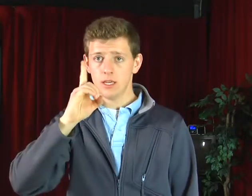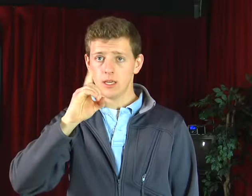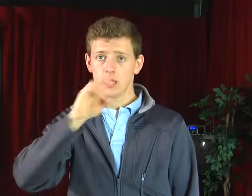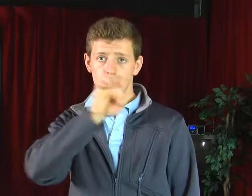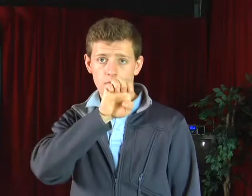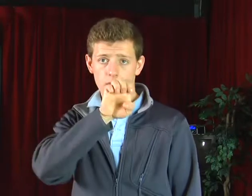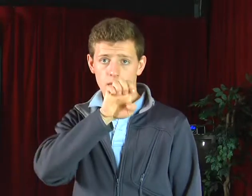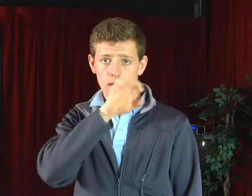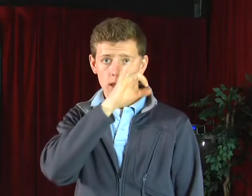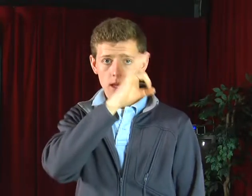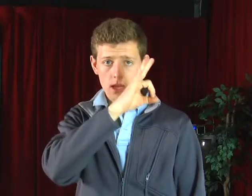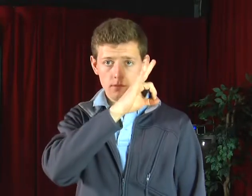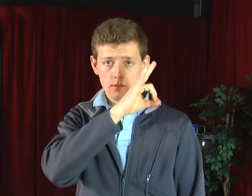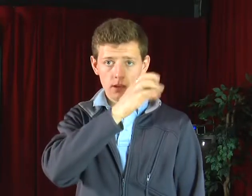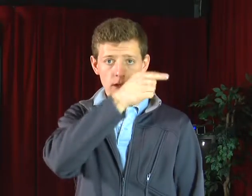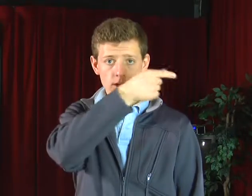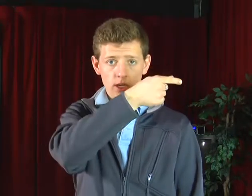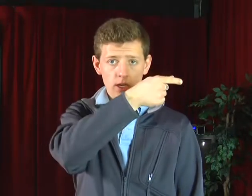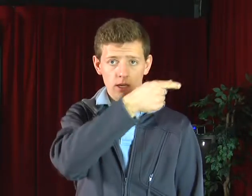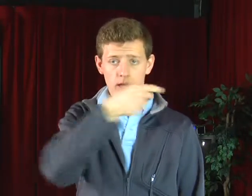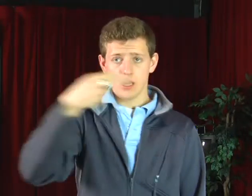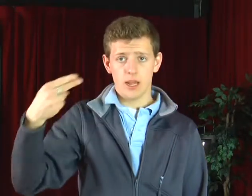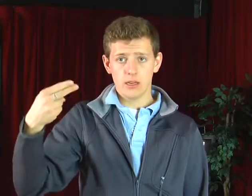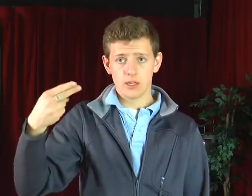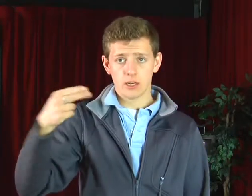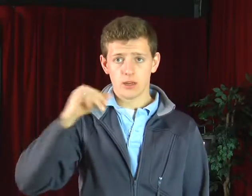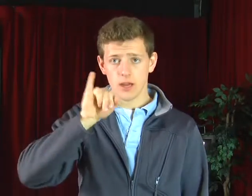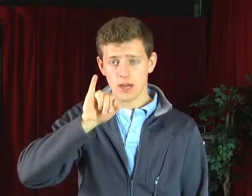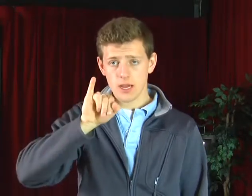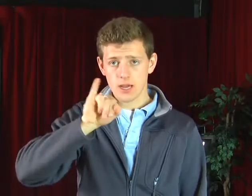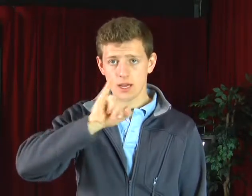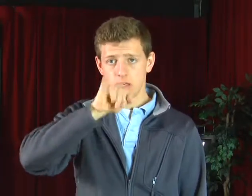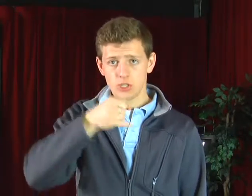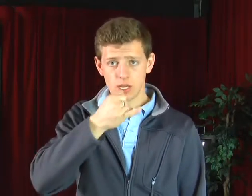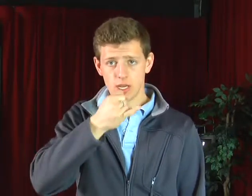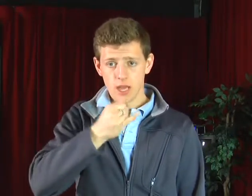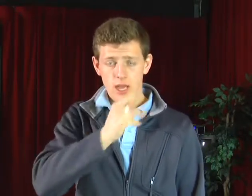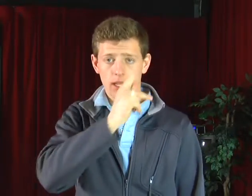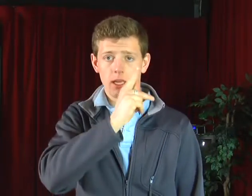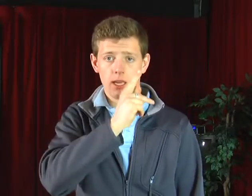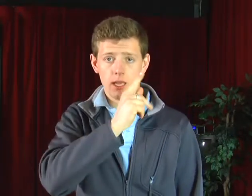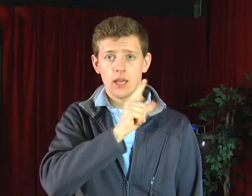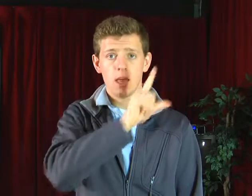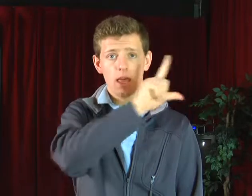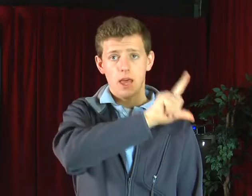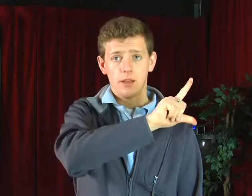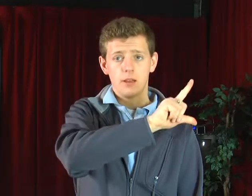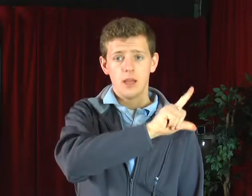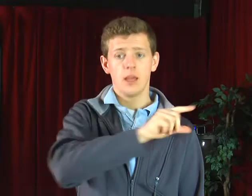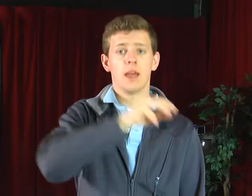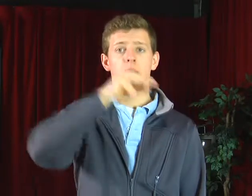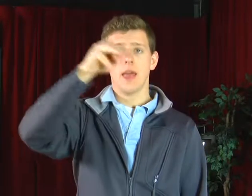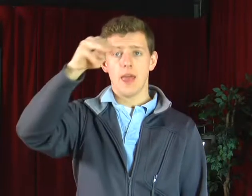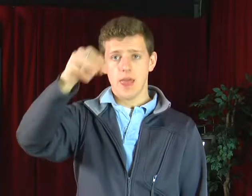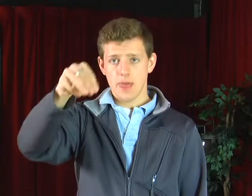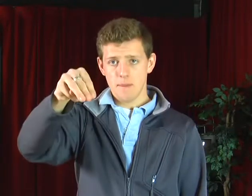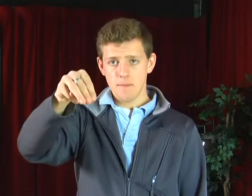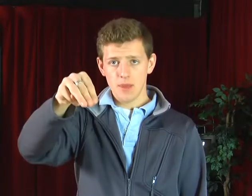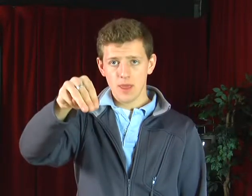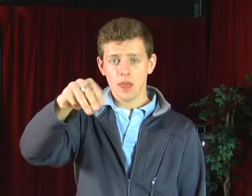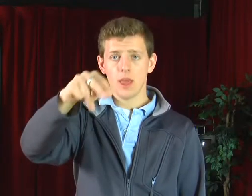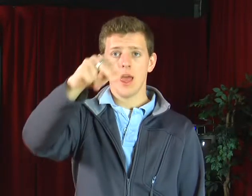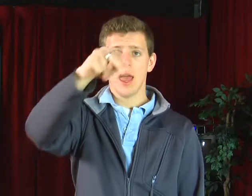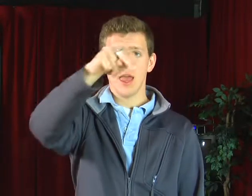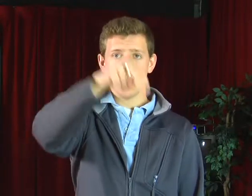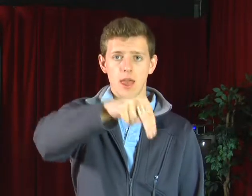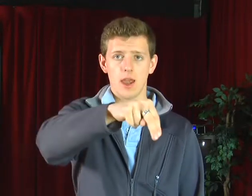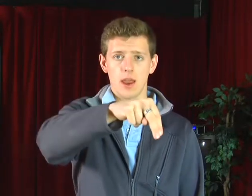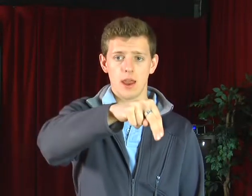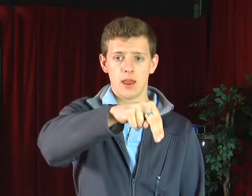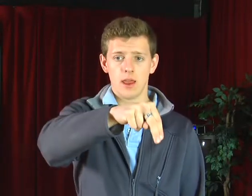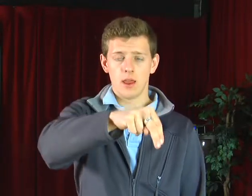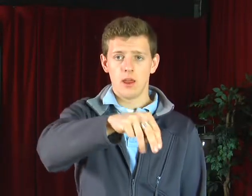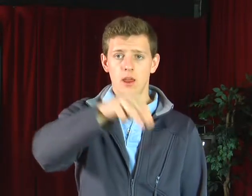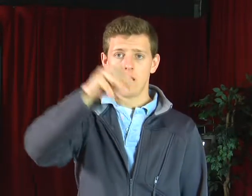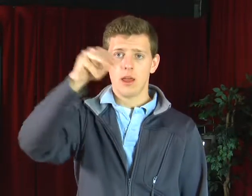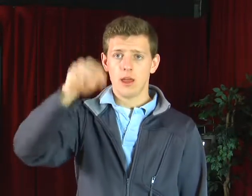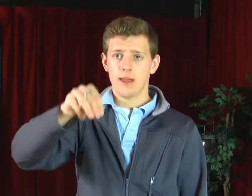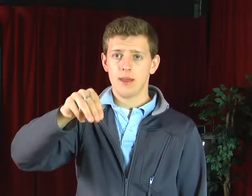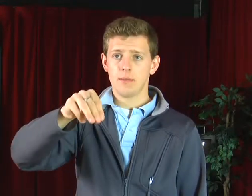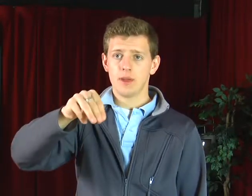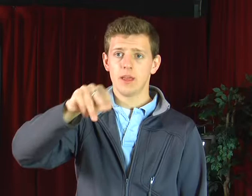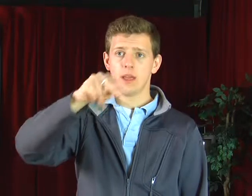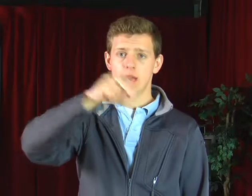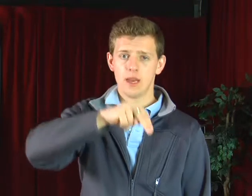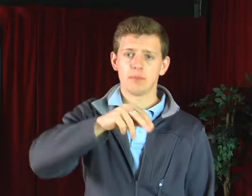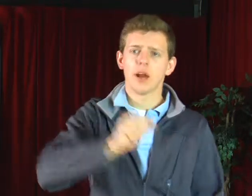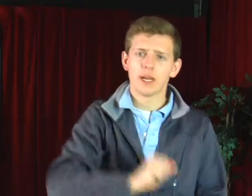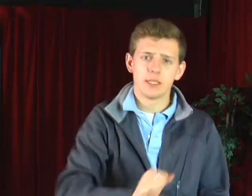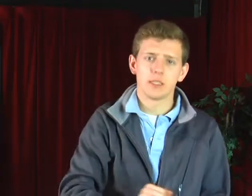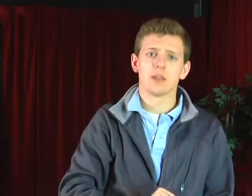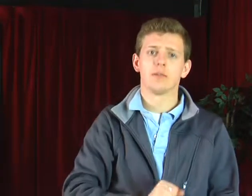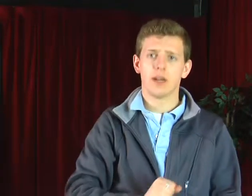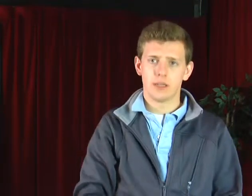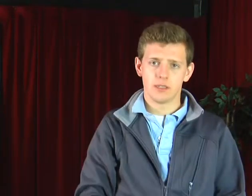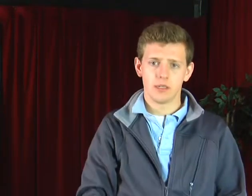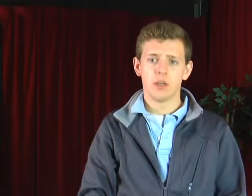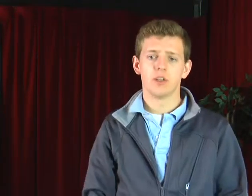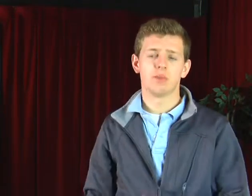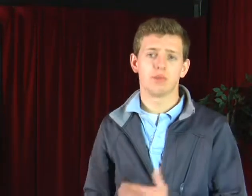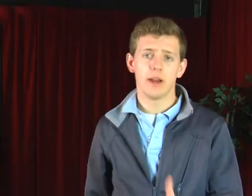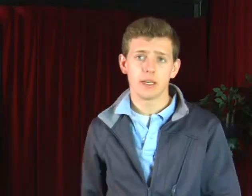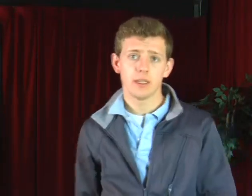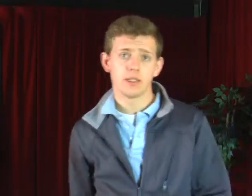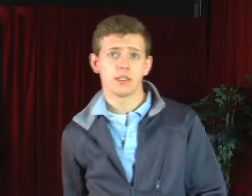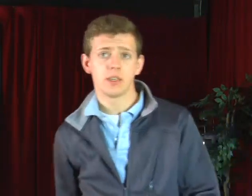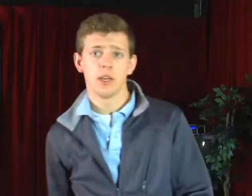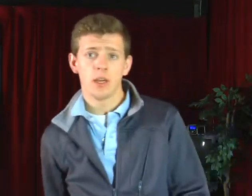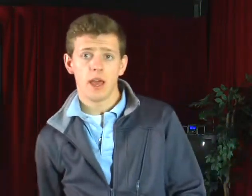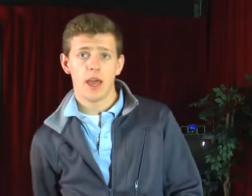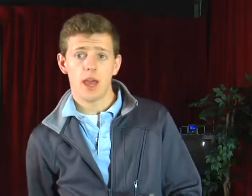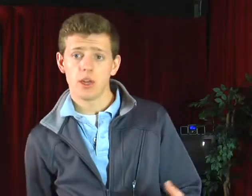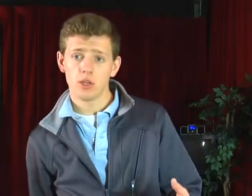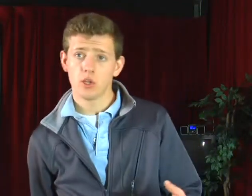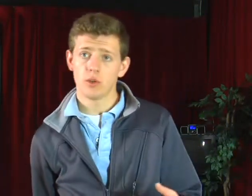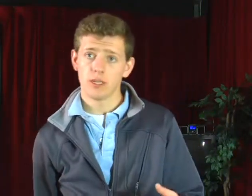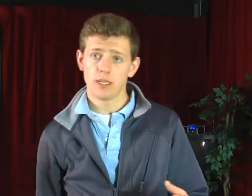F, G, H, I, J, K, L, M, N. M. N. Practice. Practice. Just practice and you'll get it